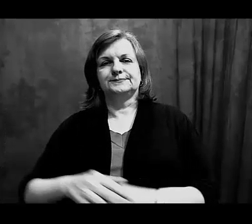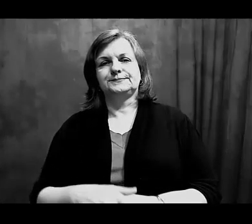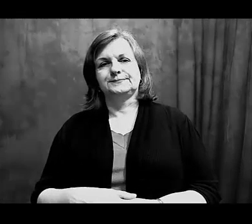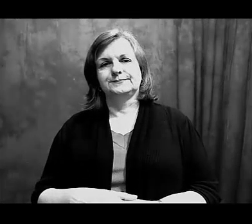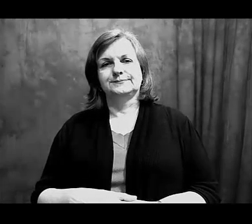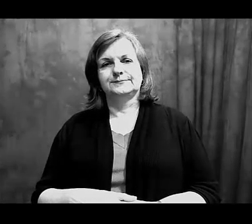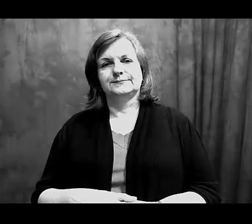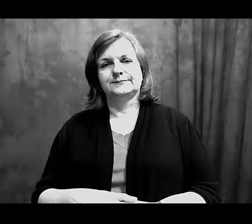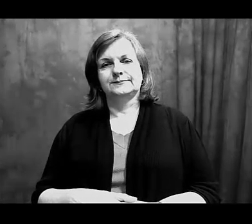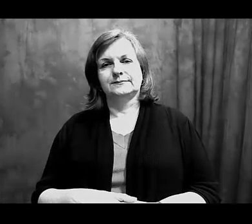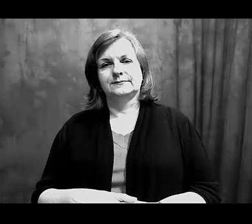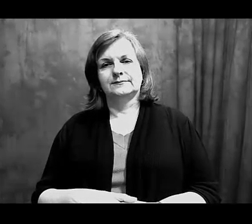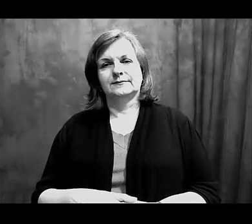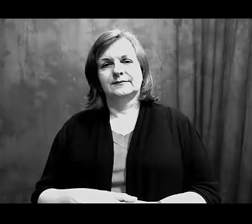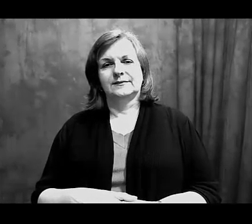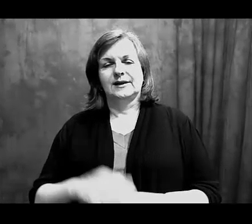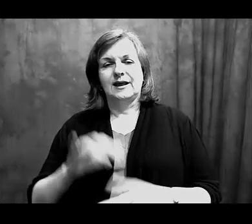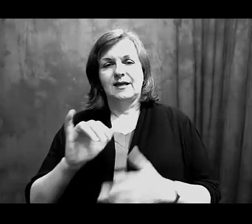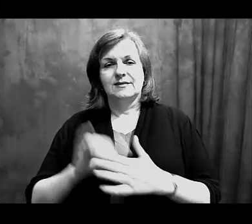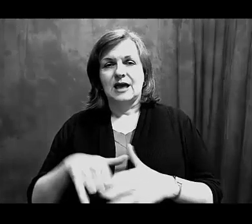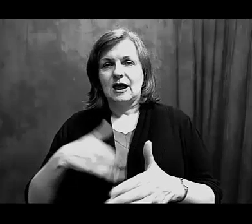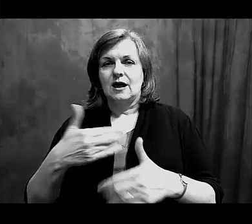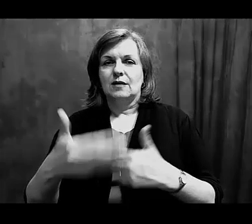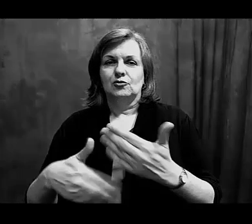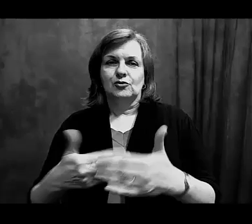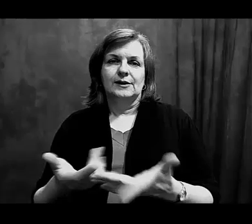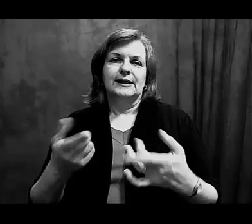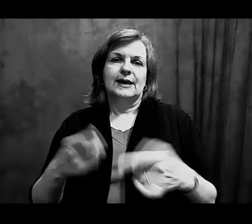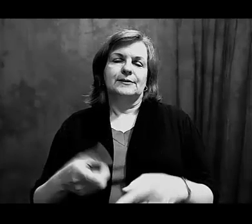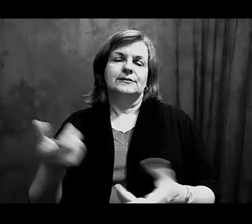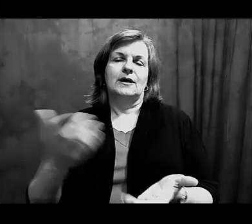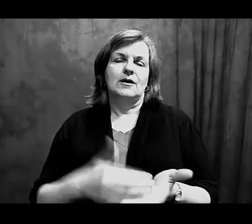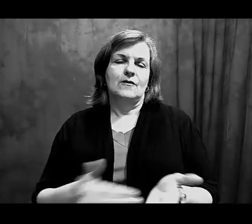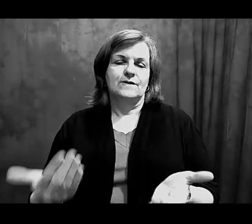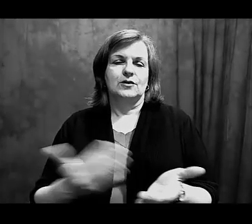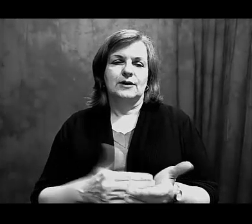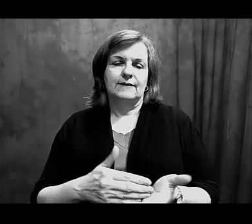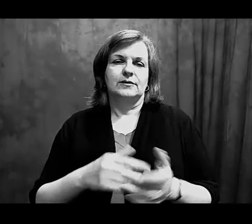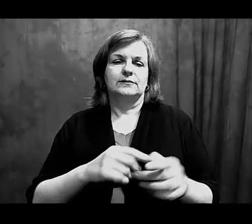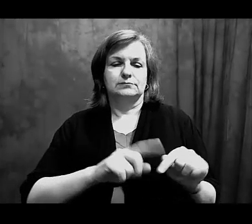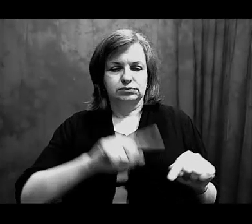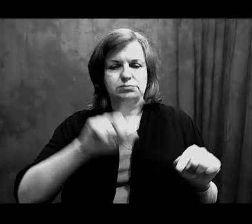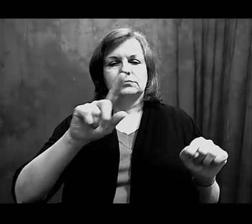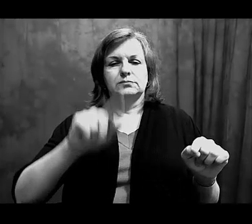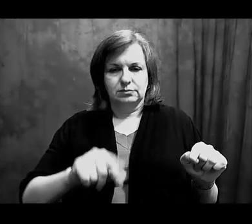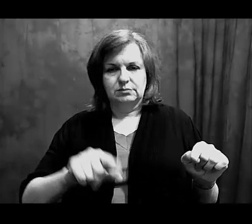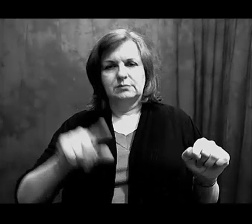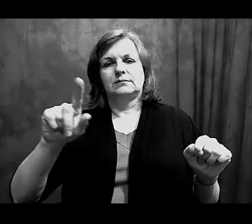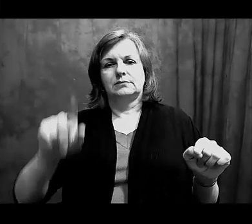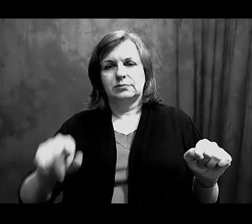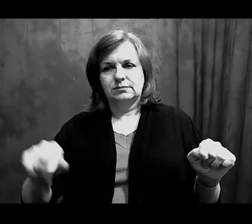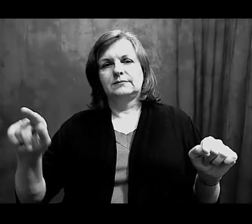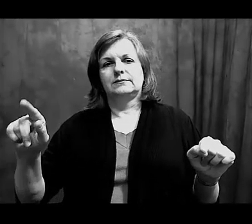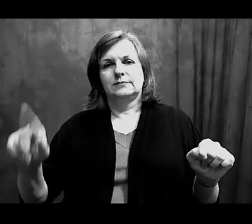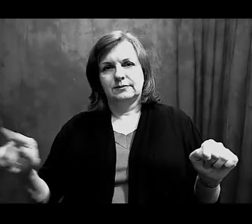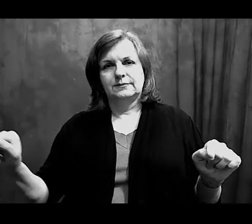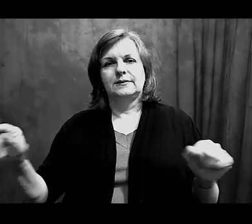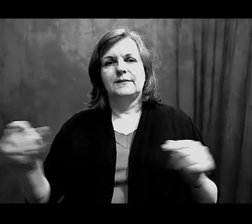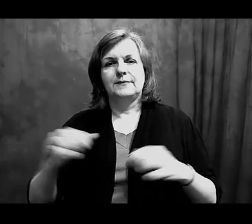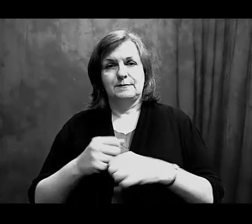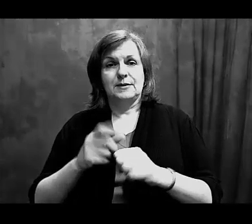indicates what's actually going on - the EKG shows you the electrical activity associated with it. So you see a little spike here when the